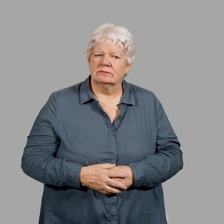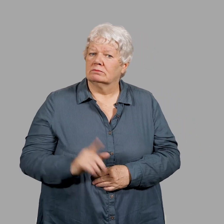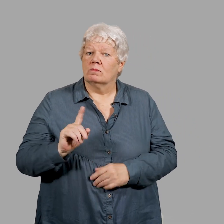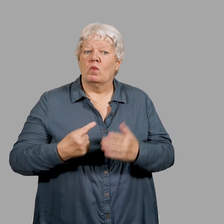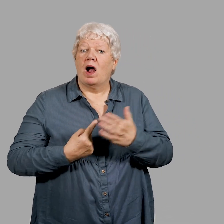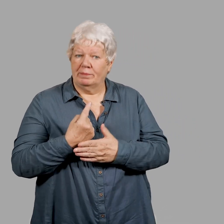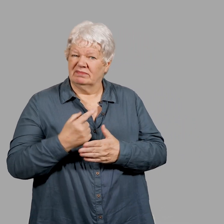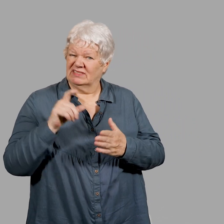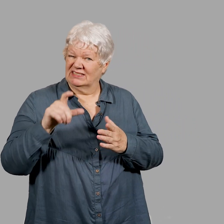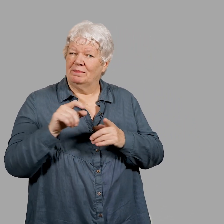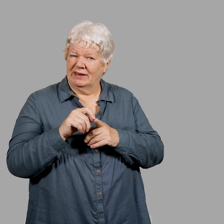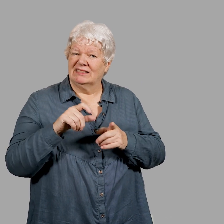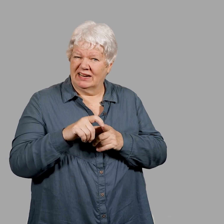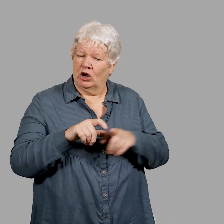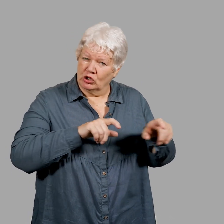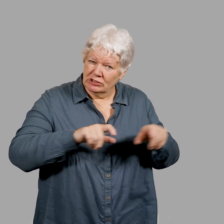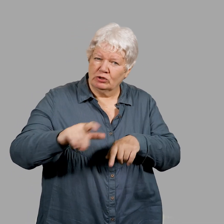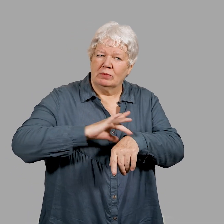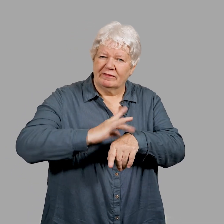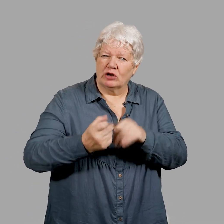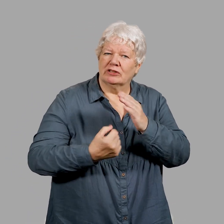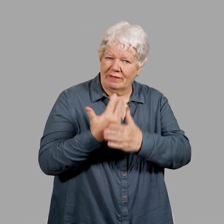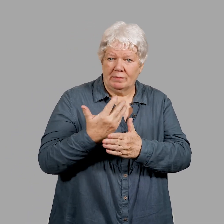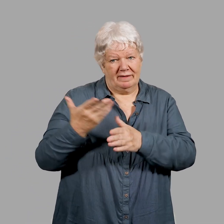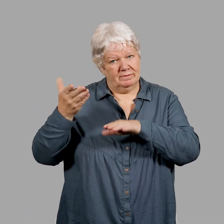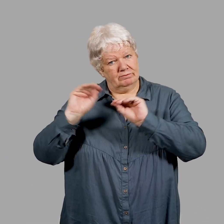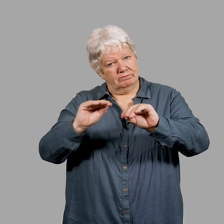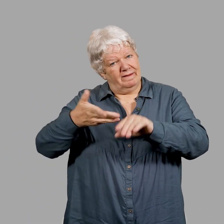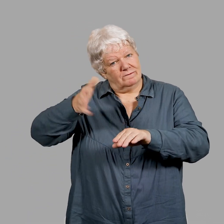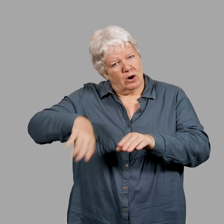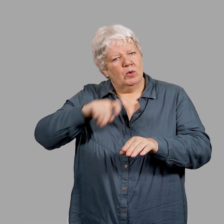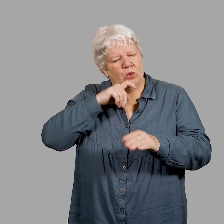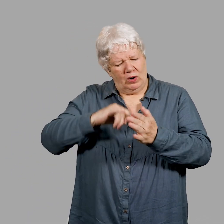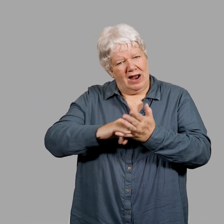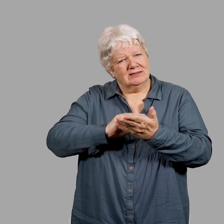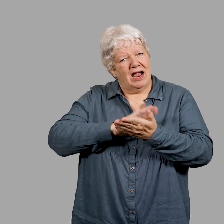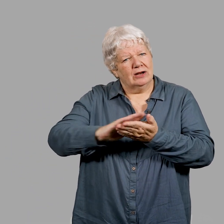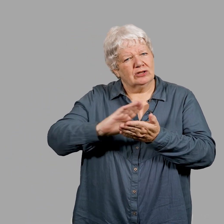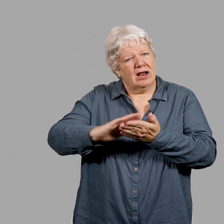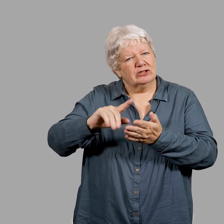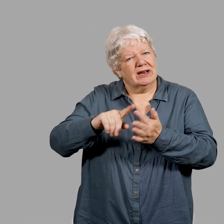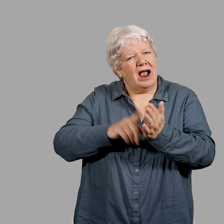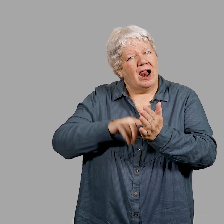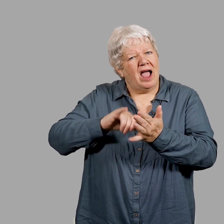Status: Continuing professional development session from SHHELS